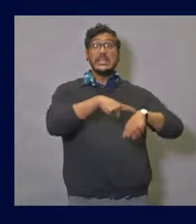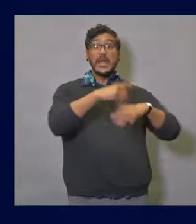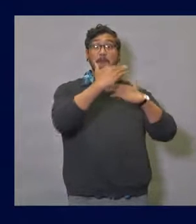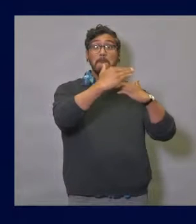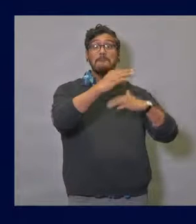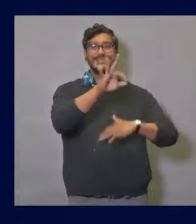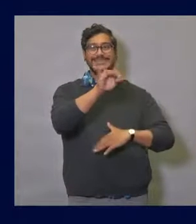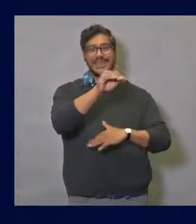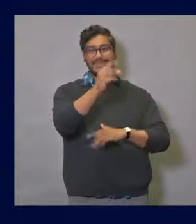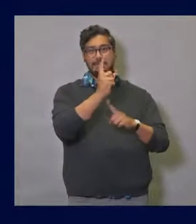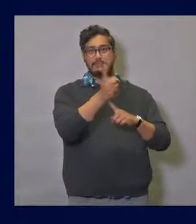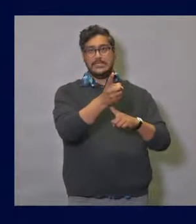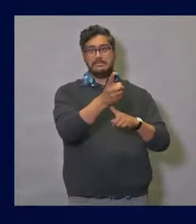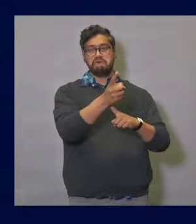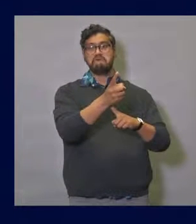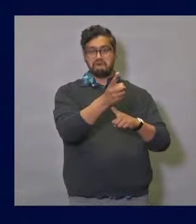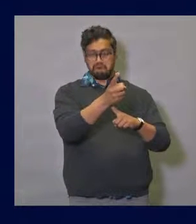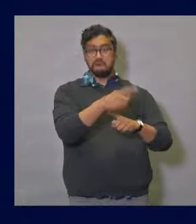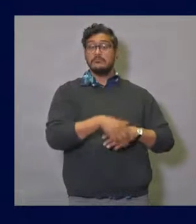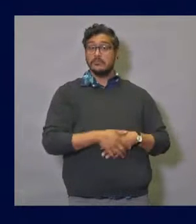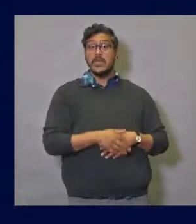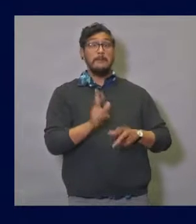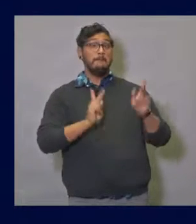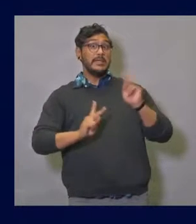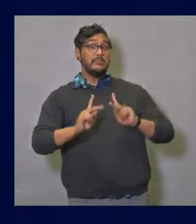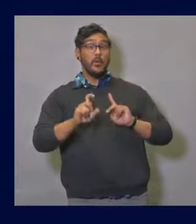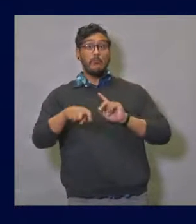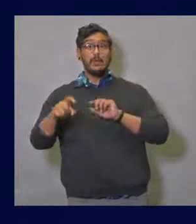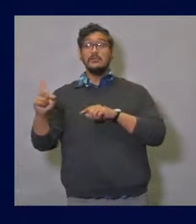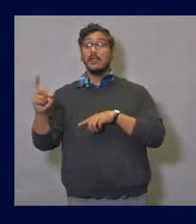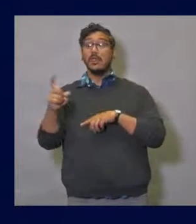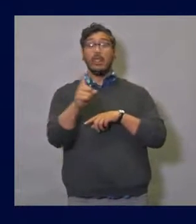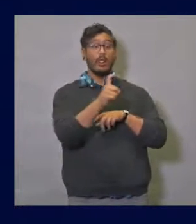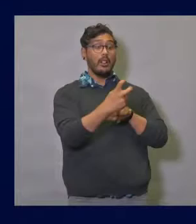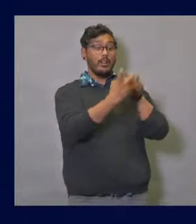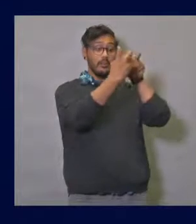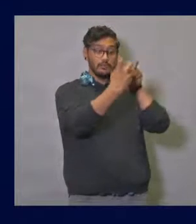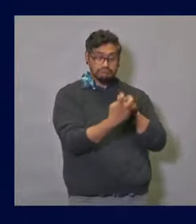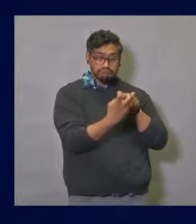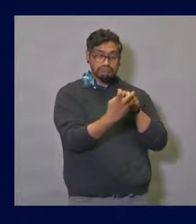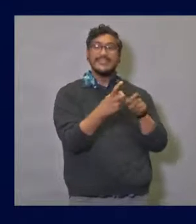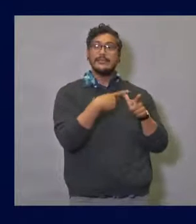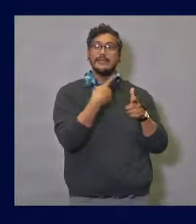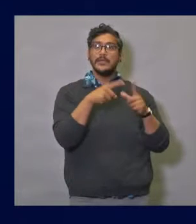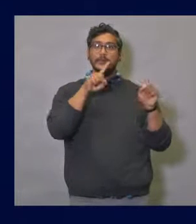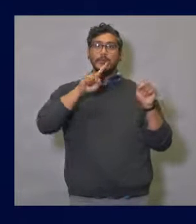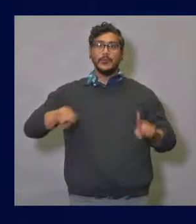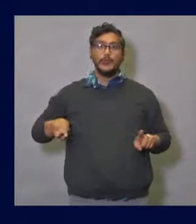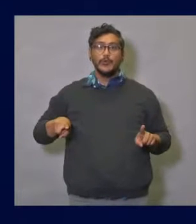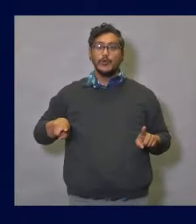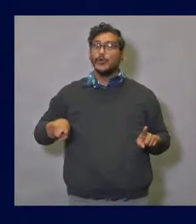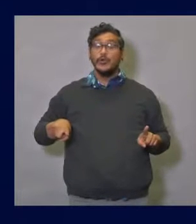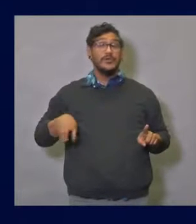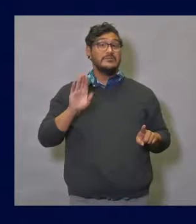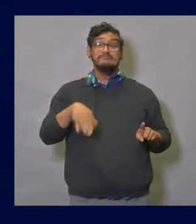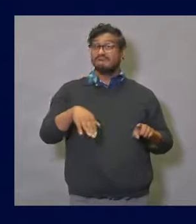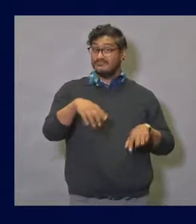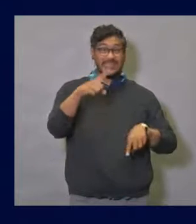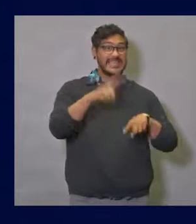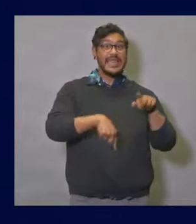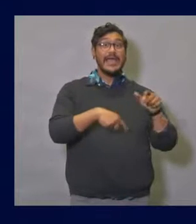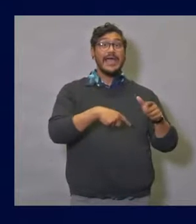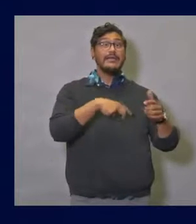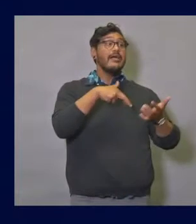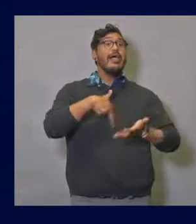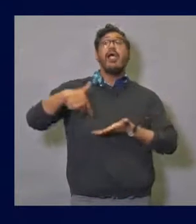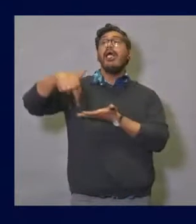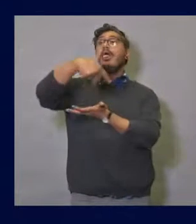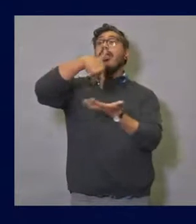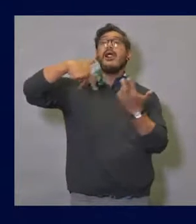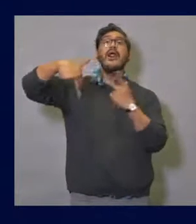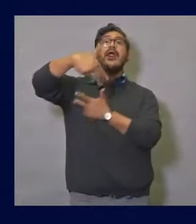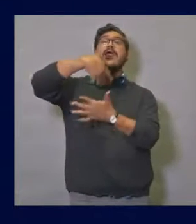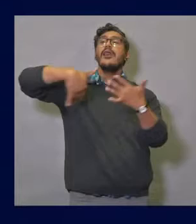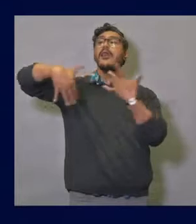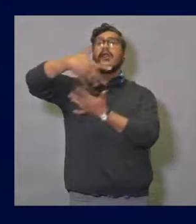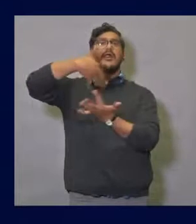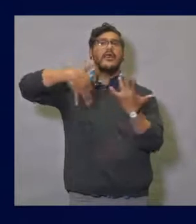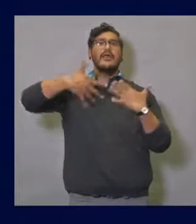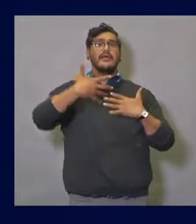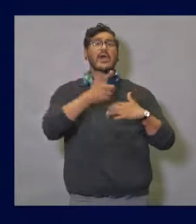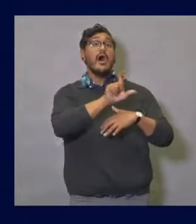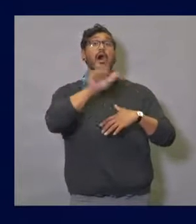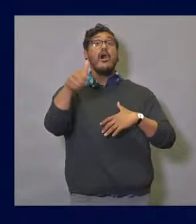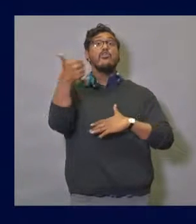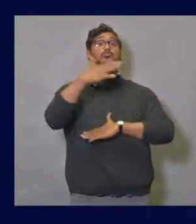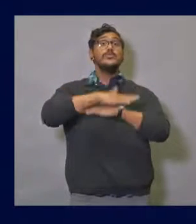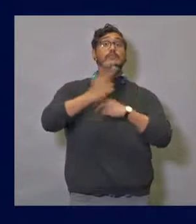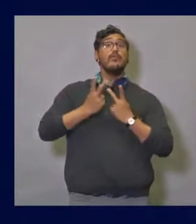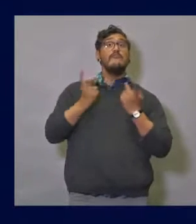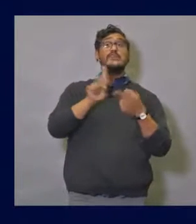LIBRE.